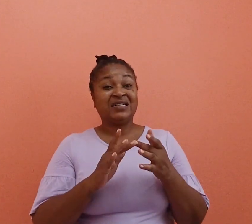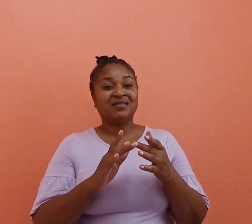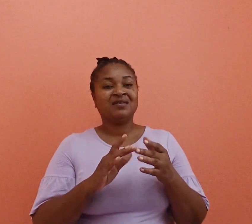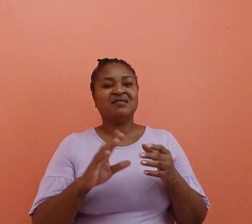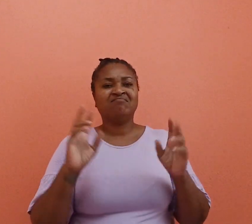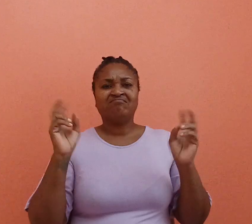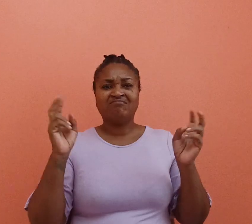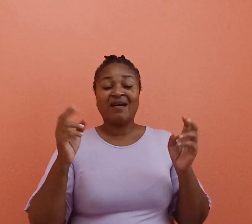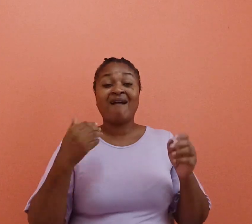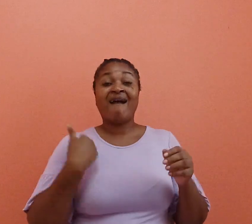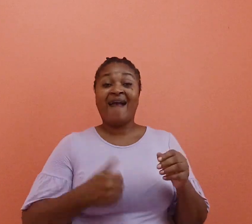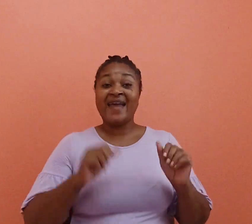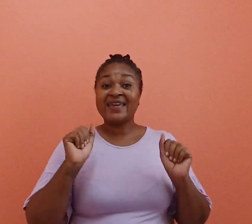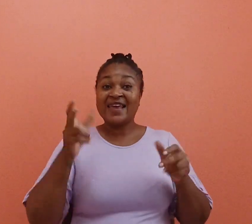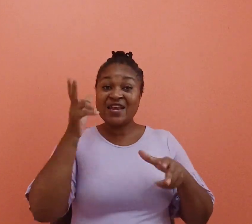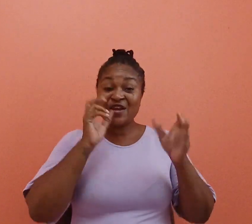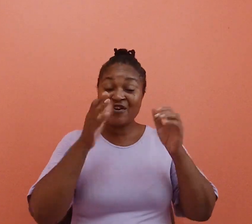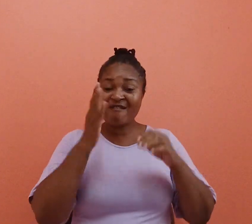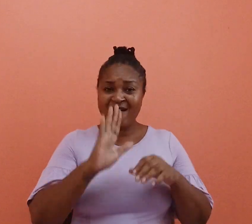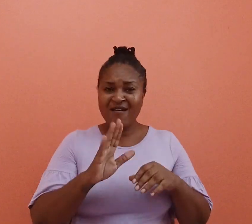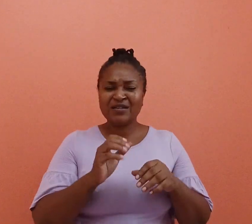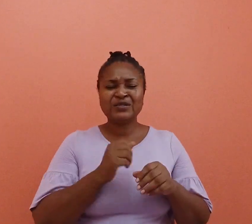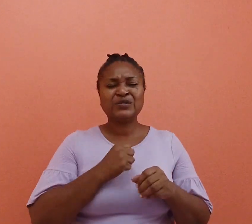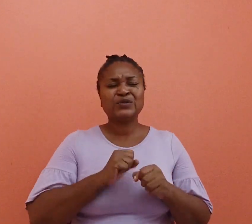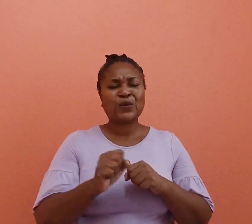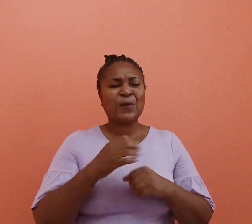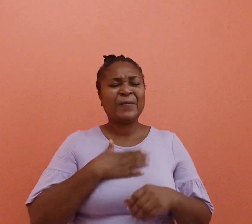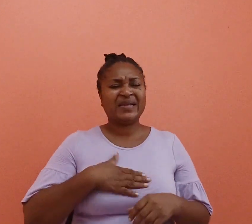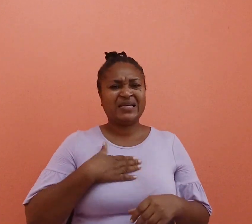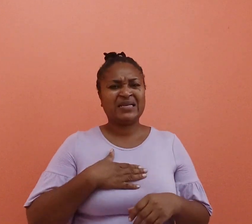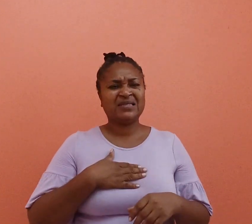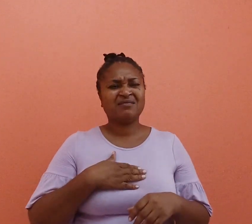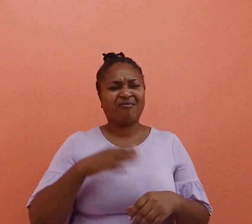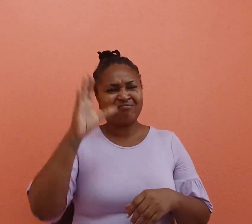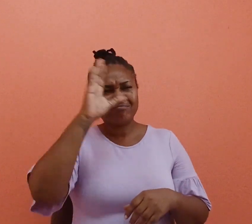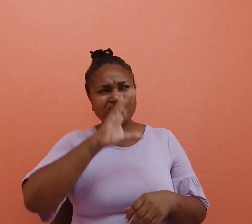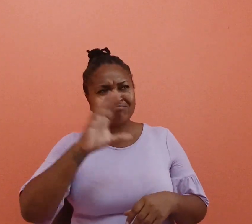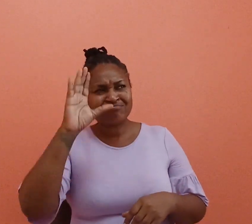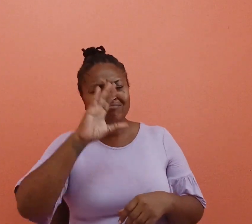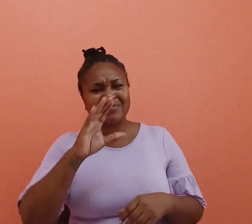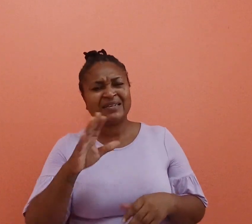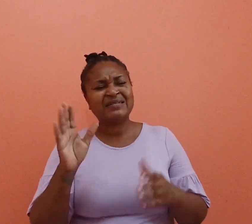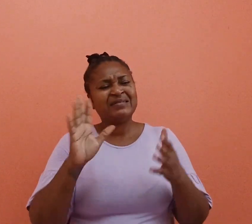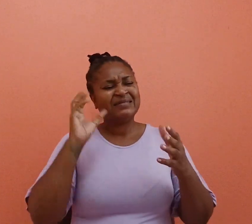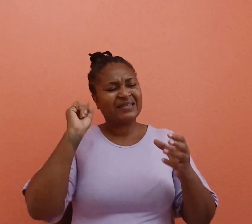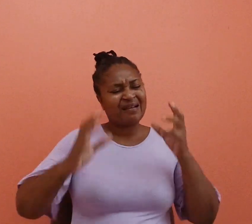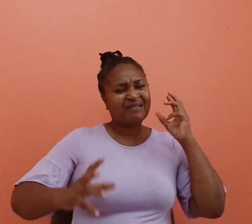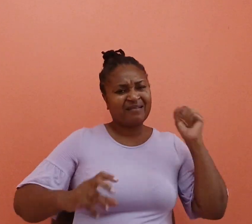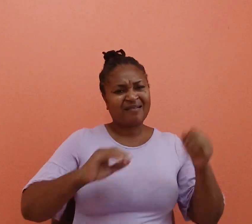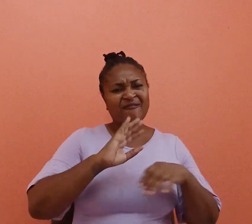go and explore and sing the whole song with us.